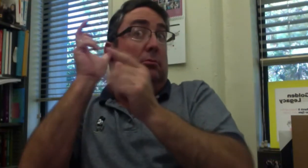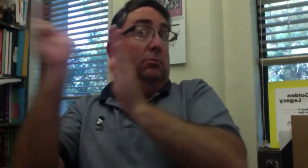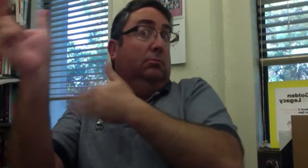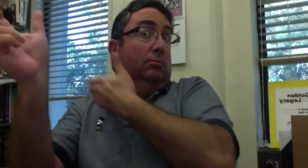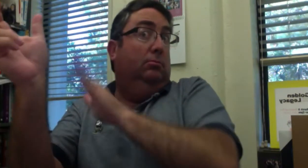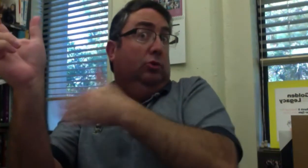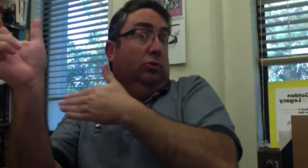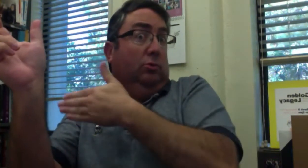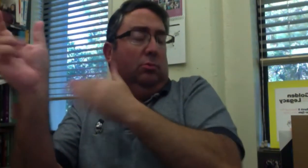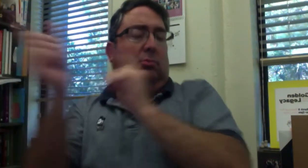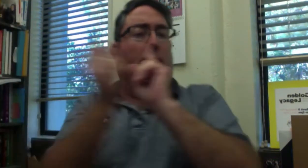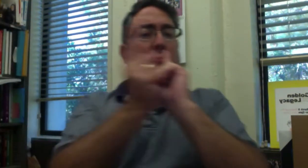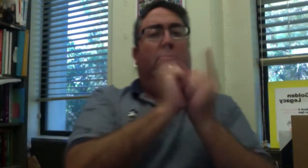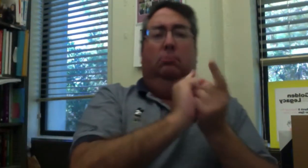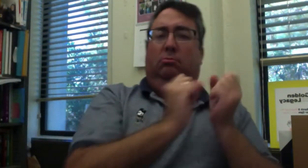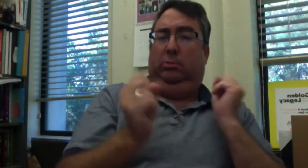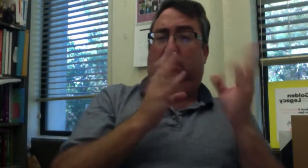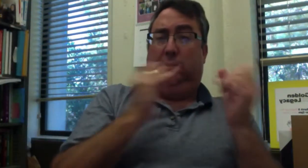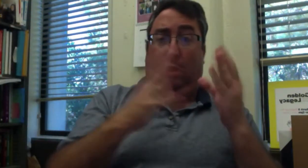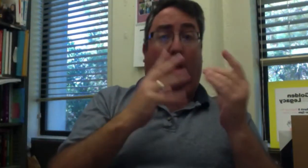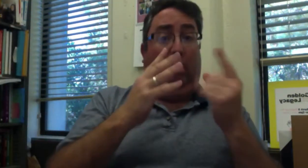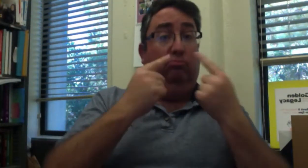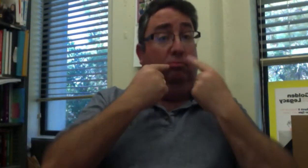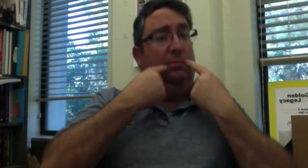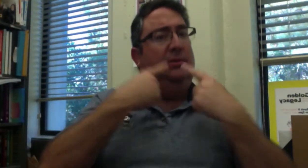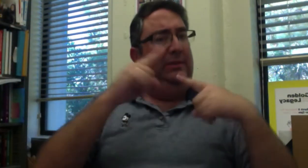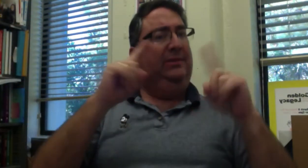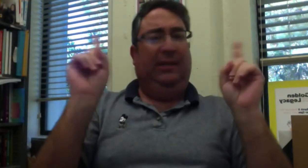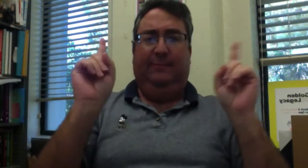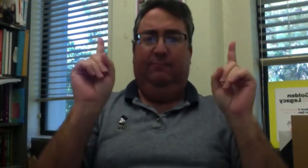It takes a certain talent to successfully translate a Hearing song into ASL.